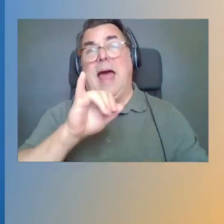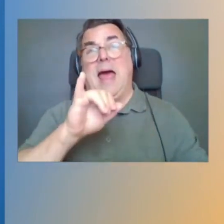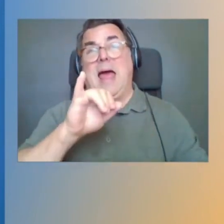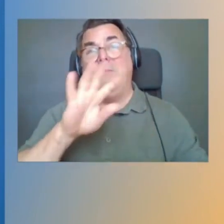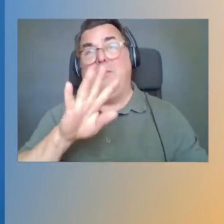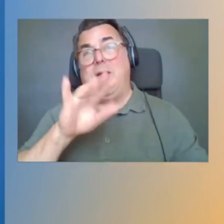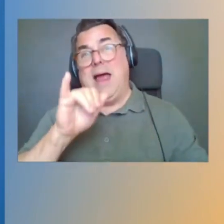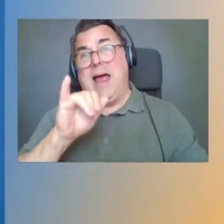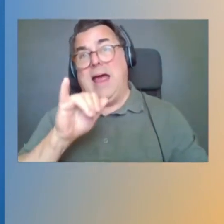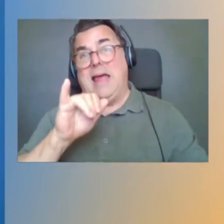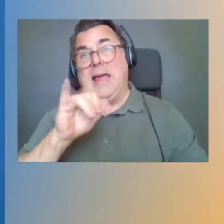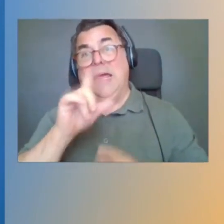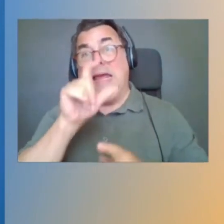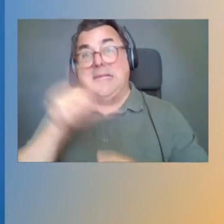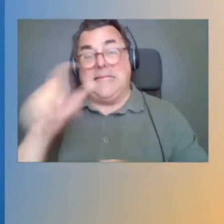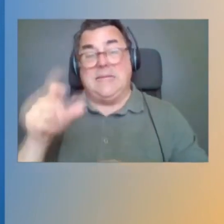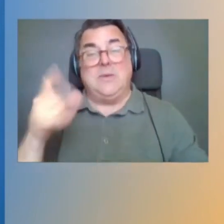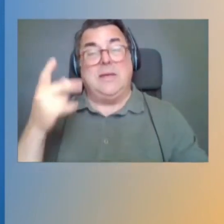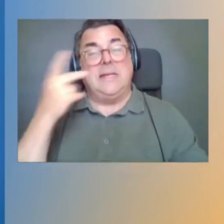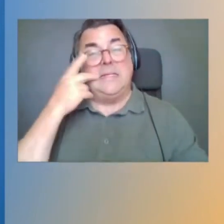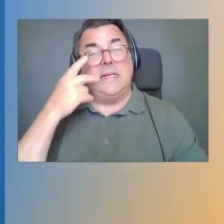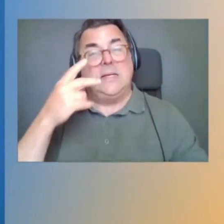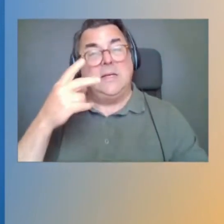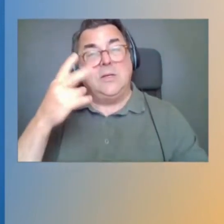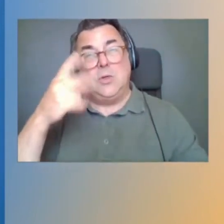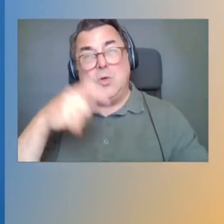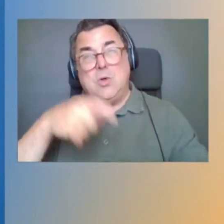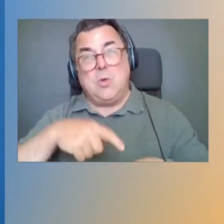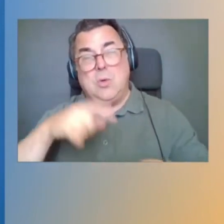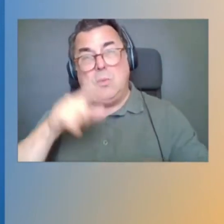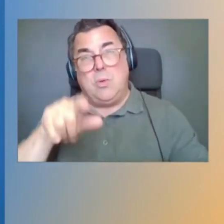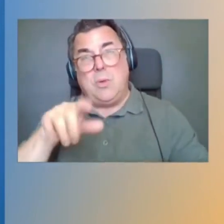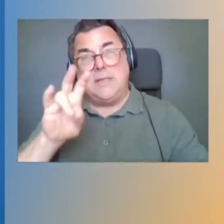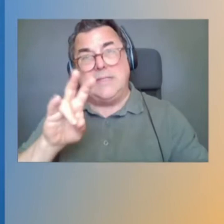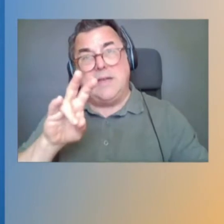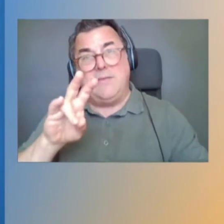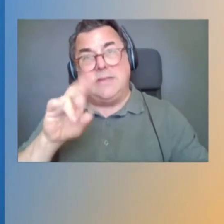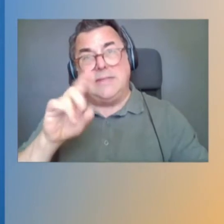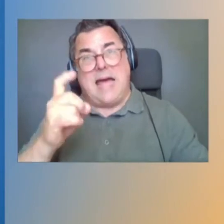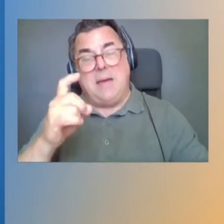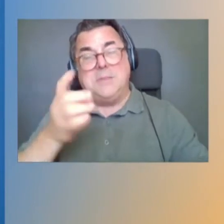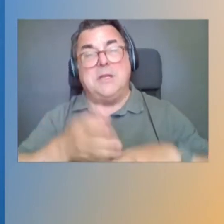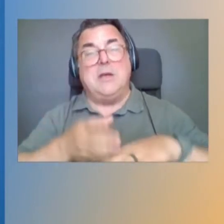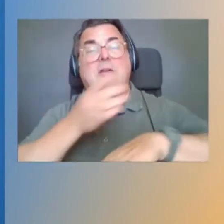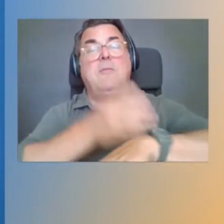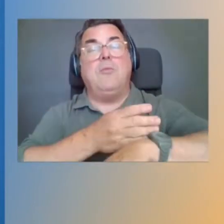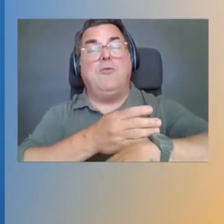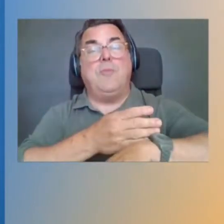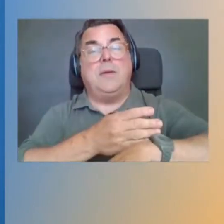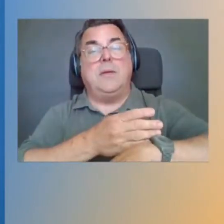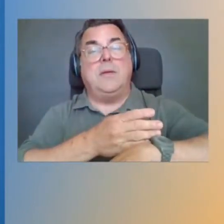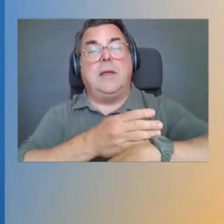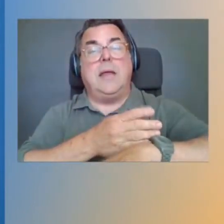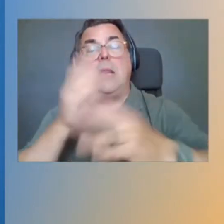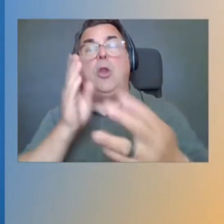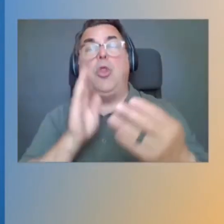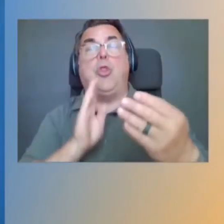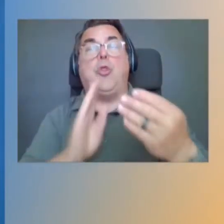up to 2.7X, yes, 2.7X improvement in throughput compared to the previous generation I3 instances.